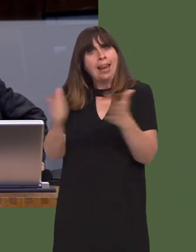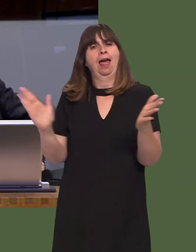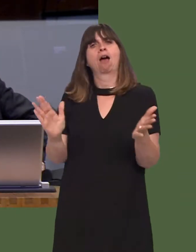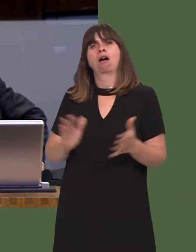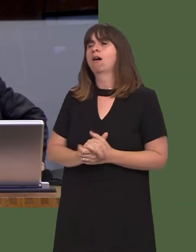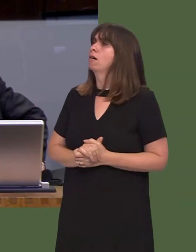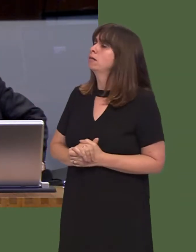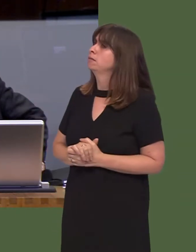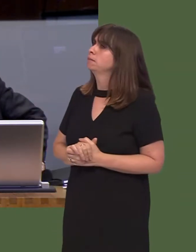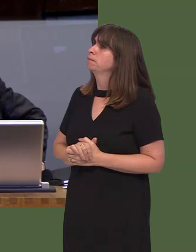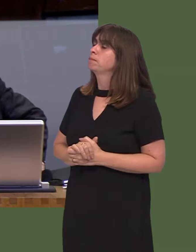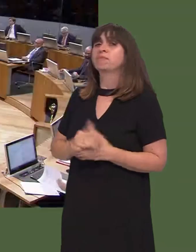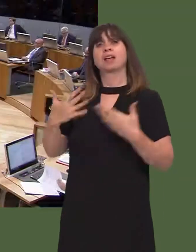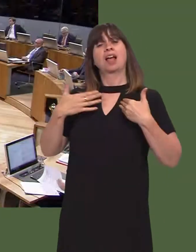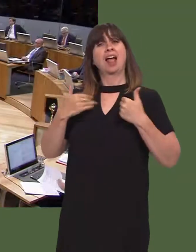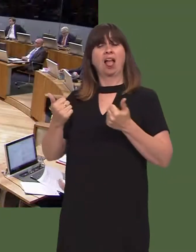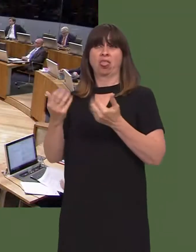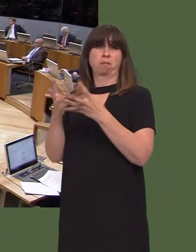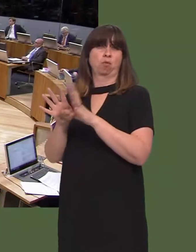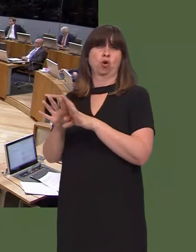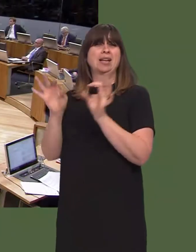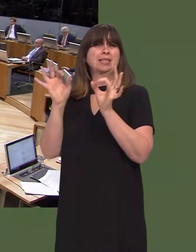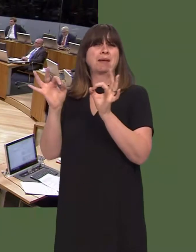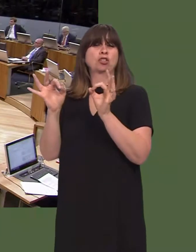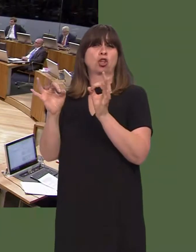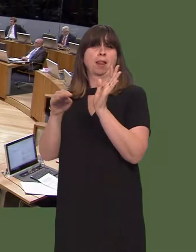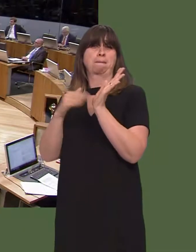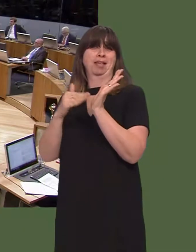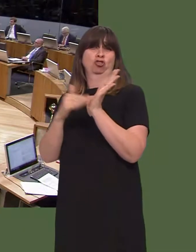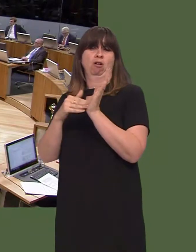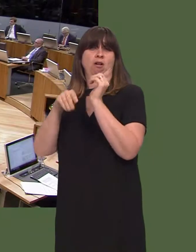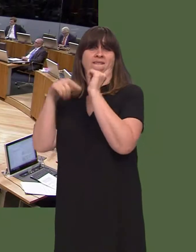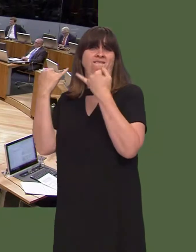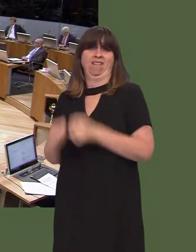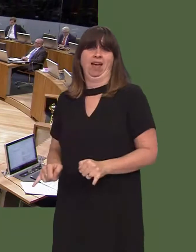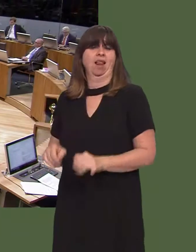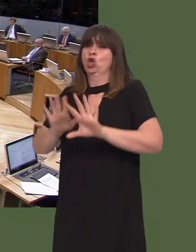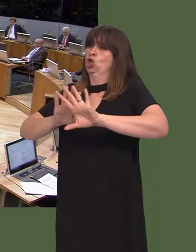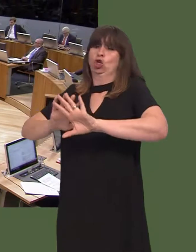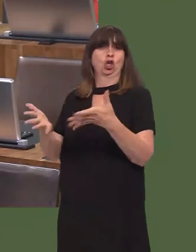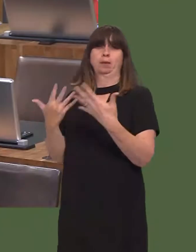services here in Cardiff and Vale. Carwyn Jones: Well, first of all, the health board is not in special measures. He said it was a kind of special measures, but itís